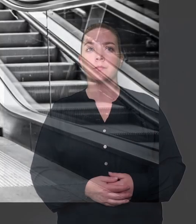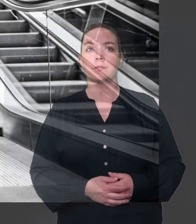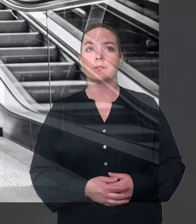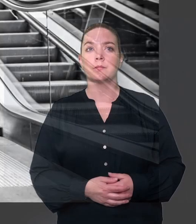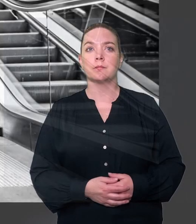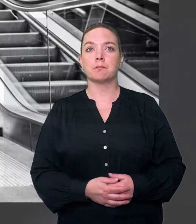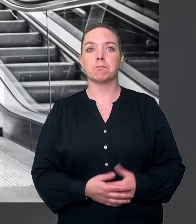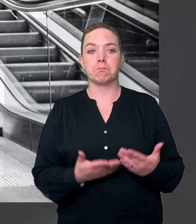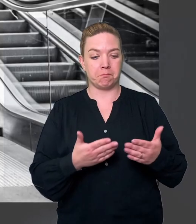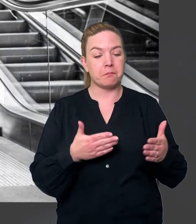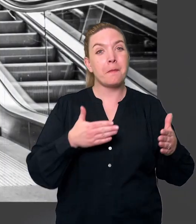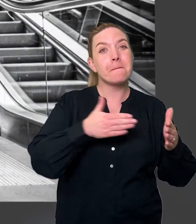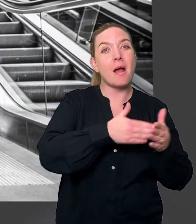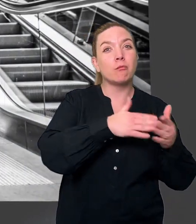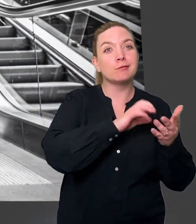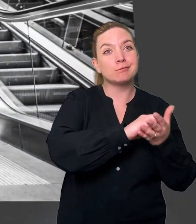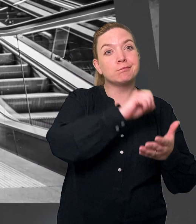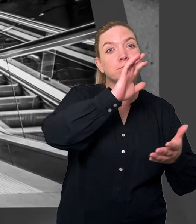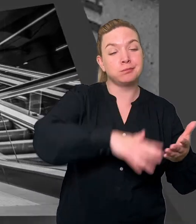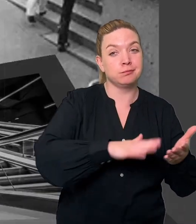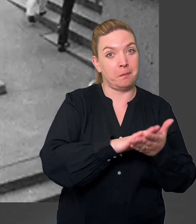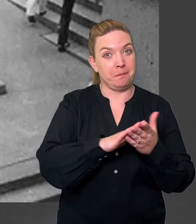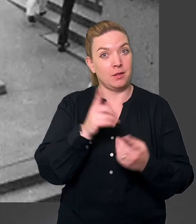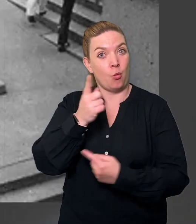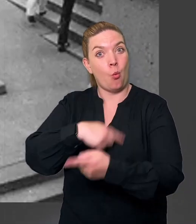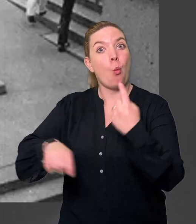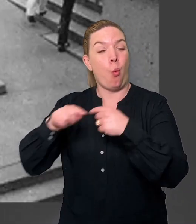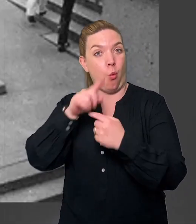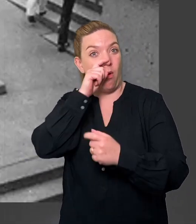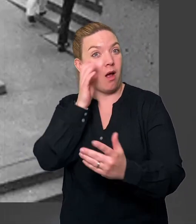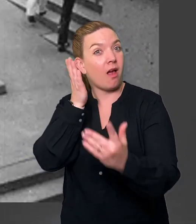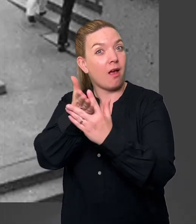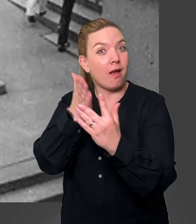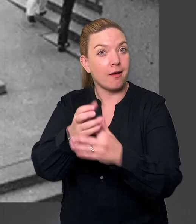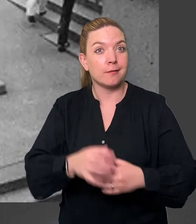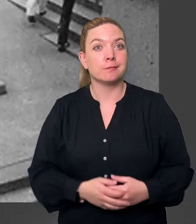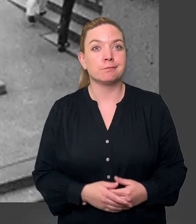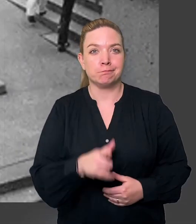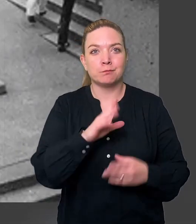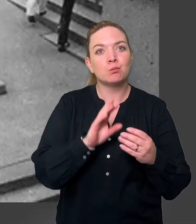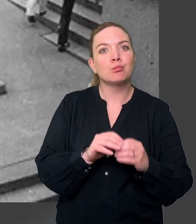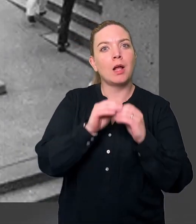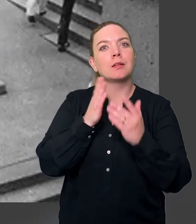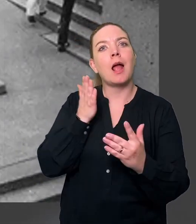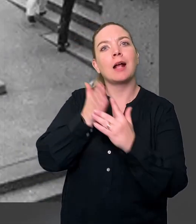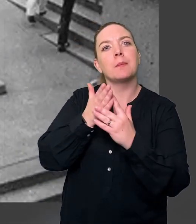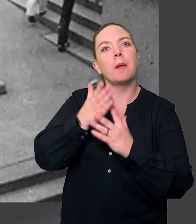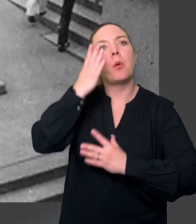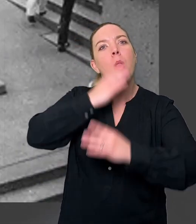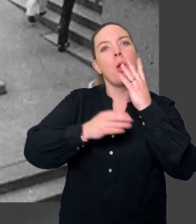When you remove barriers, you do so for everyone. Creating accessible learning removes the requirement for anyone